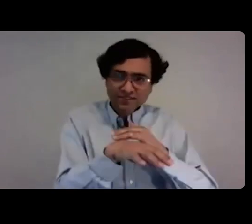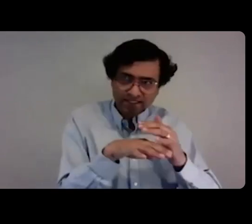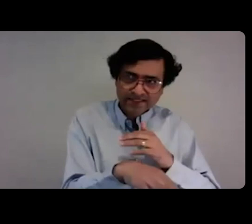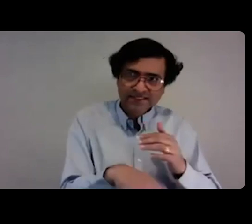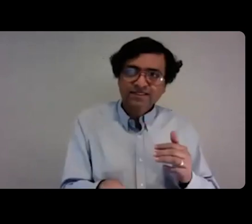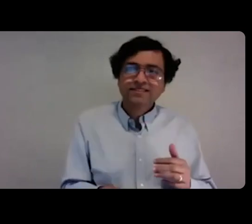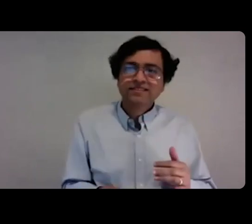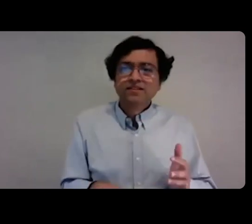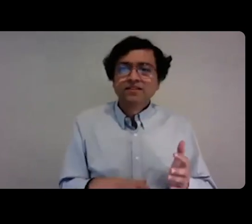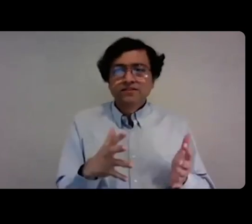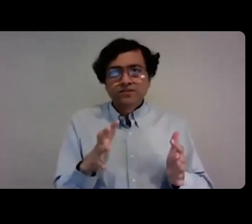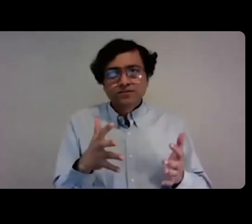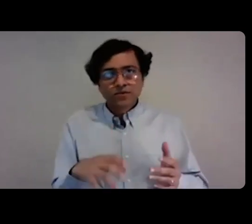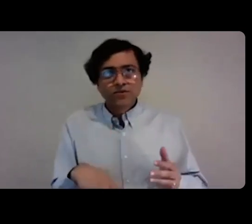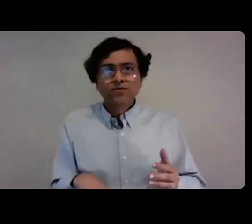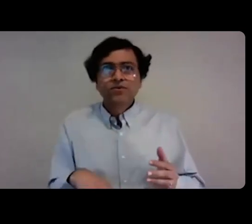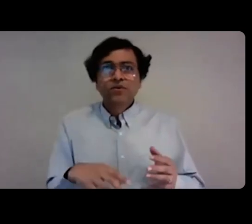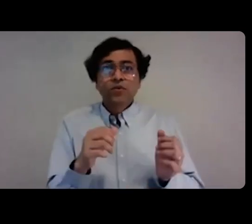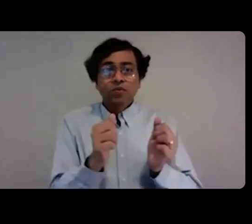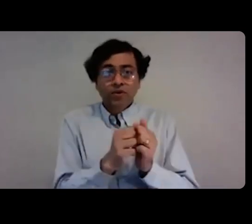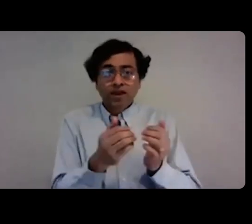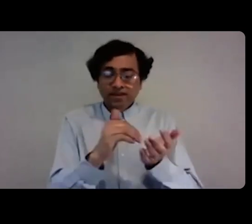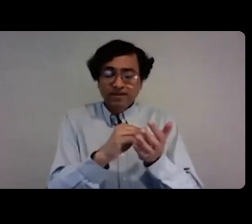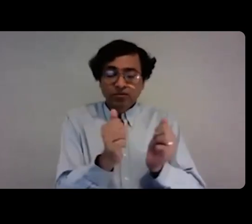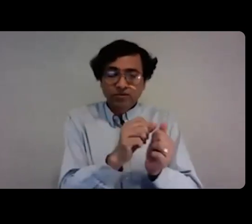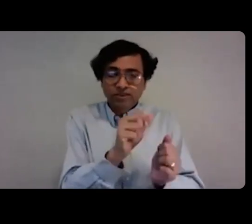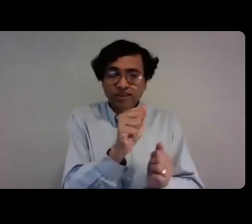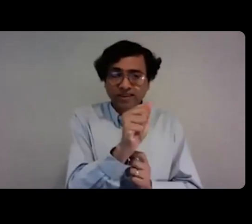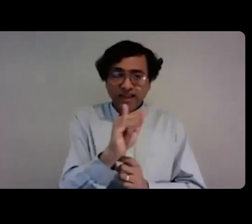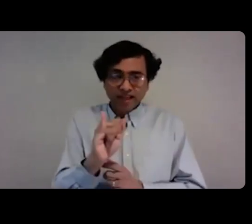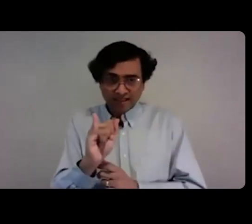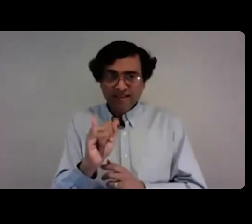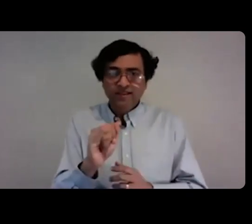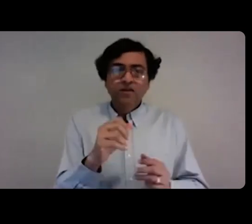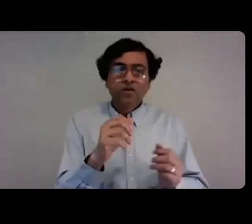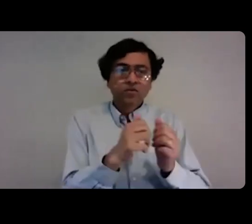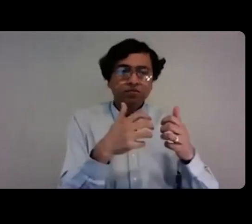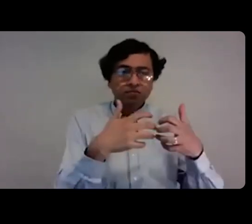that they me able to convey. We are not here necessarily to talk about the issues, but again we